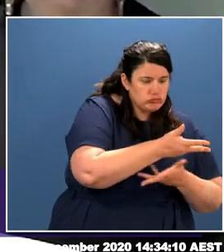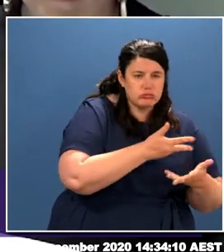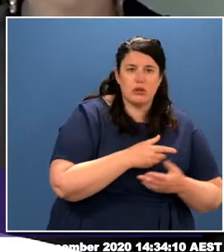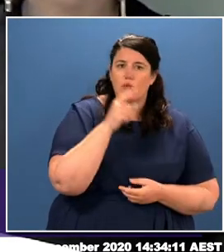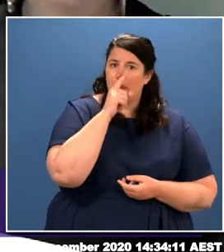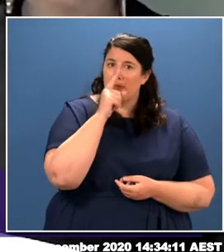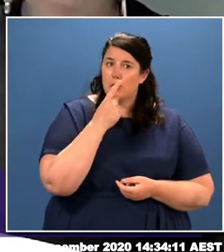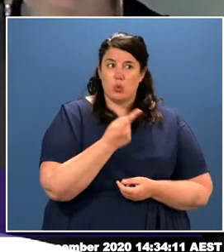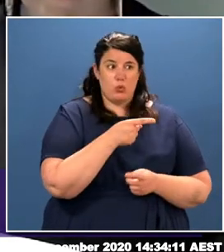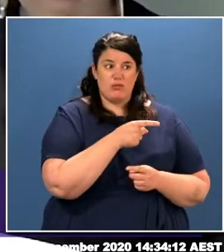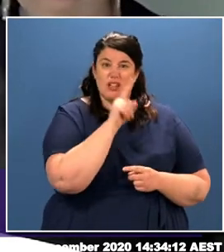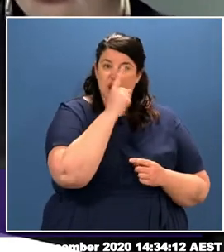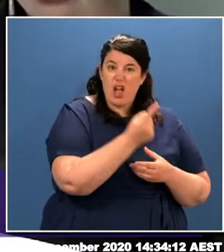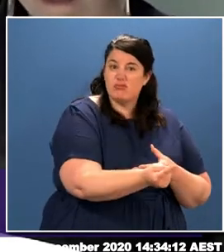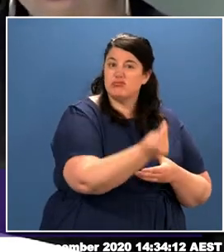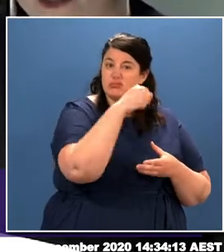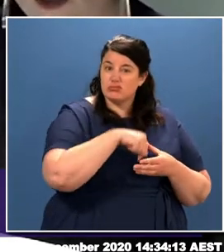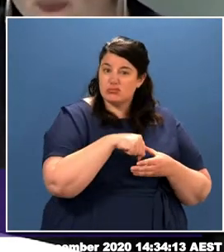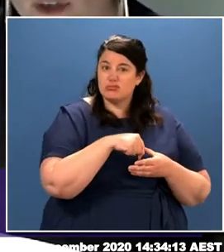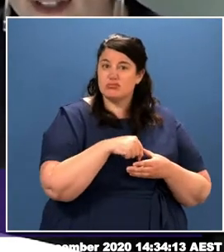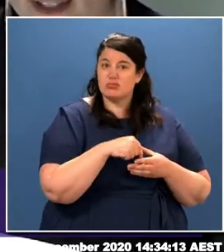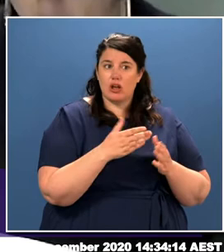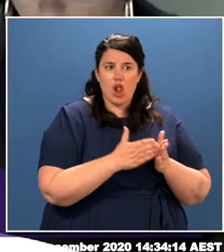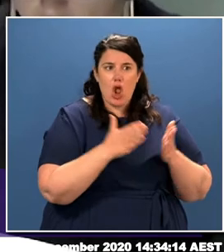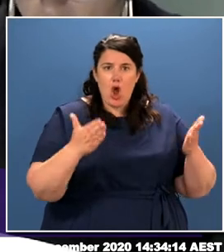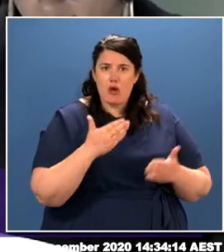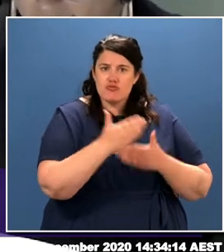weren't able to perhaps engage in a longer process of co-design.